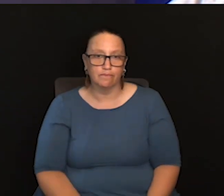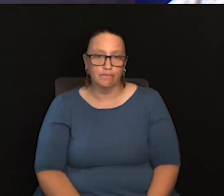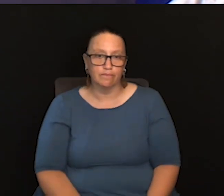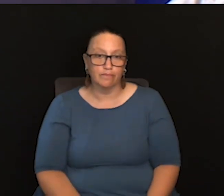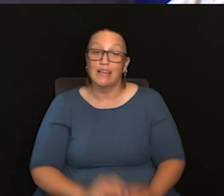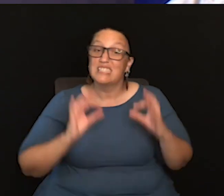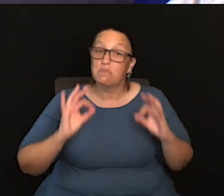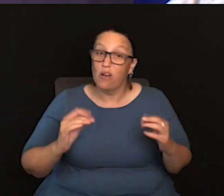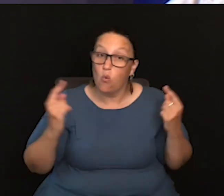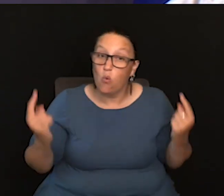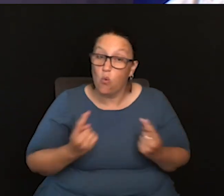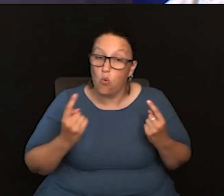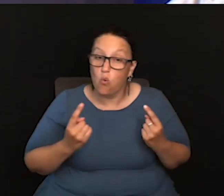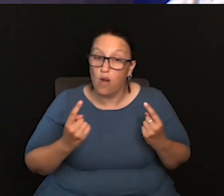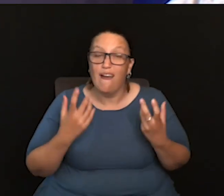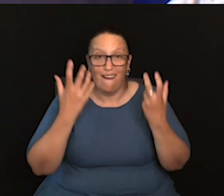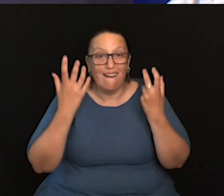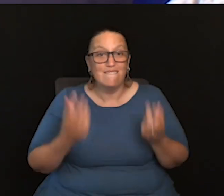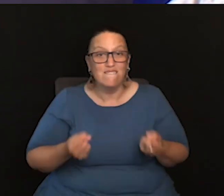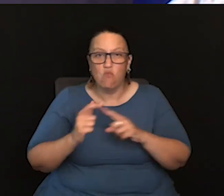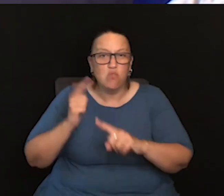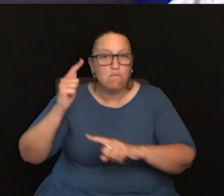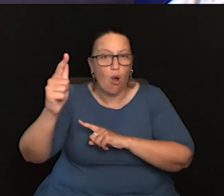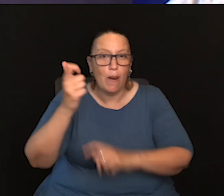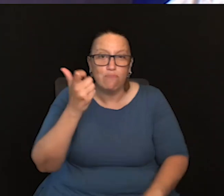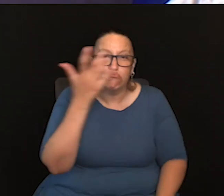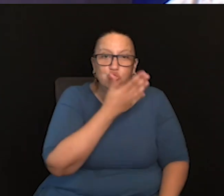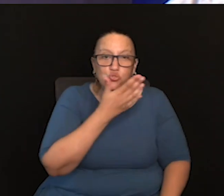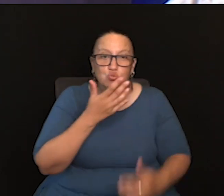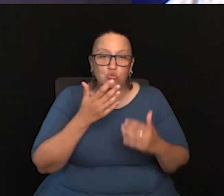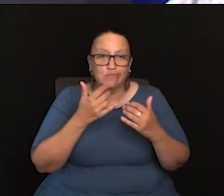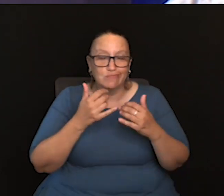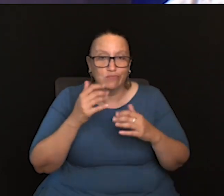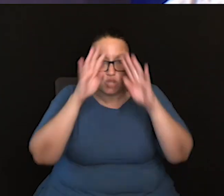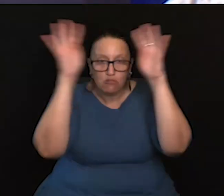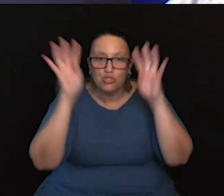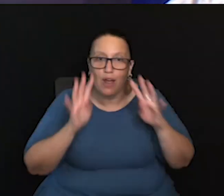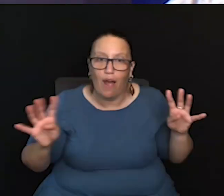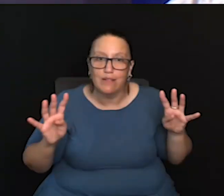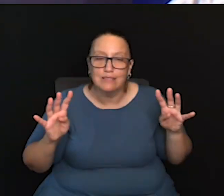is likely to include people infected in outbreaks in remote Aboriginal and Torres Strait Islander communities,